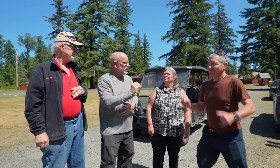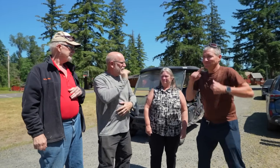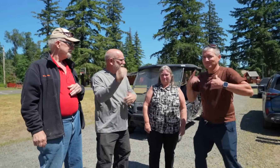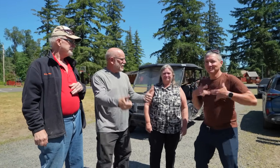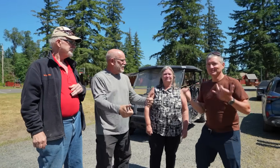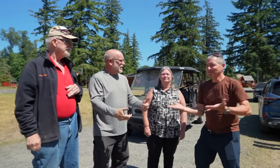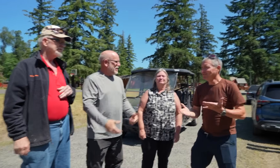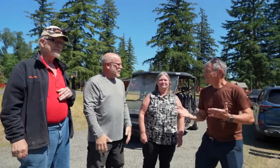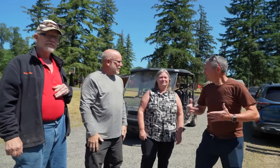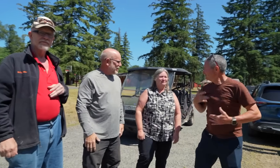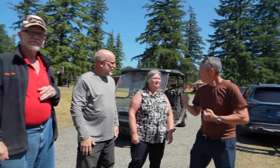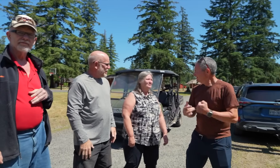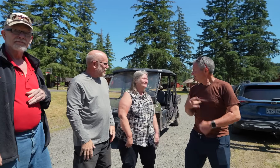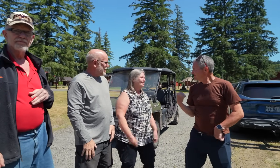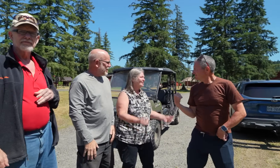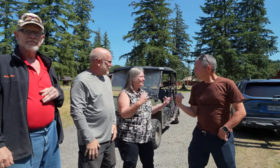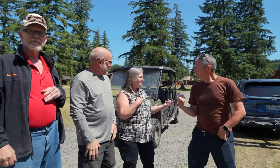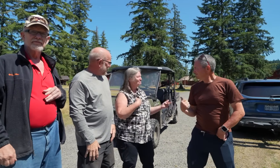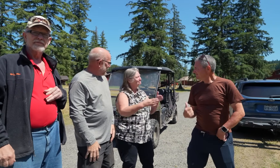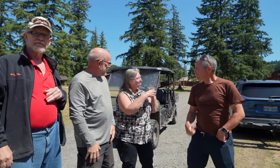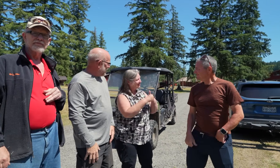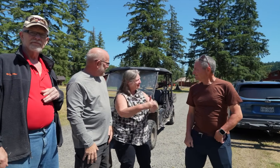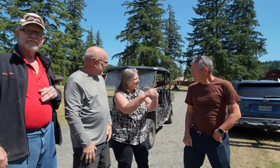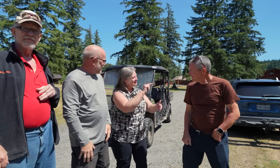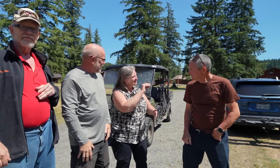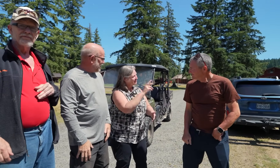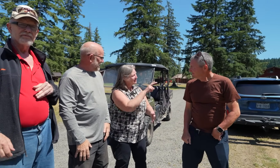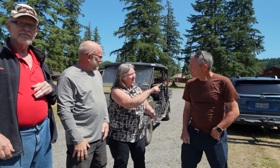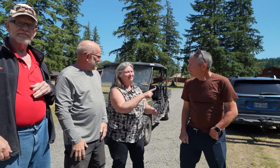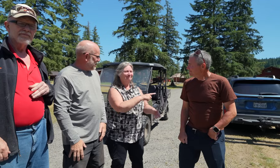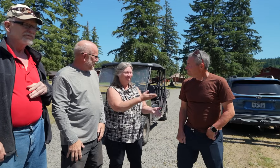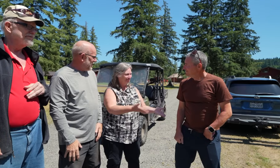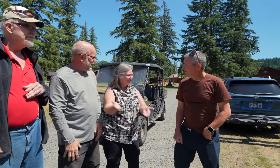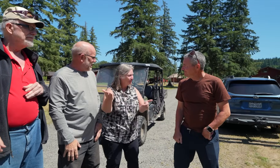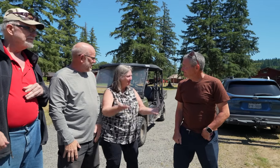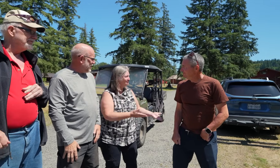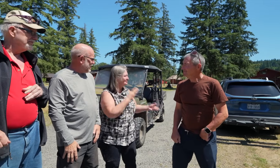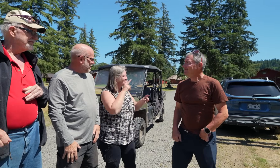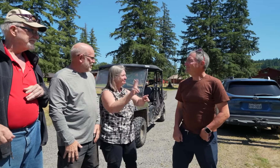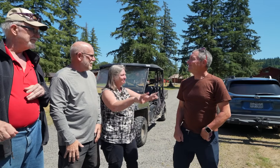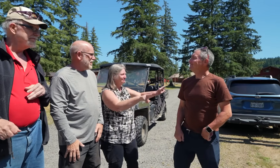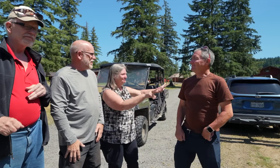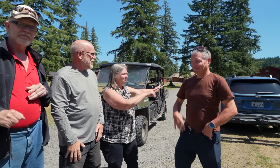So thrilled to be here. What’s up with the UTV? I’ll take you on a tour around here.